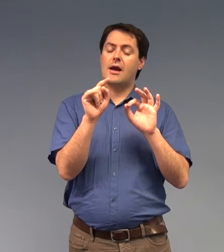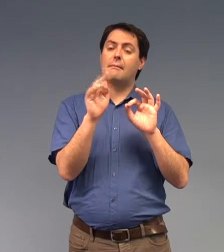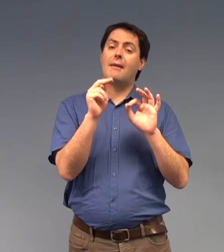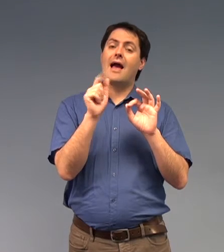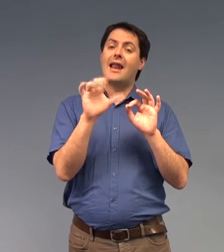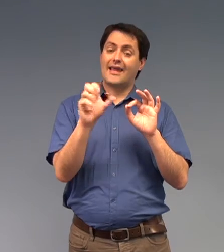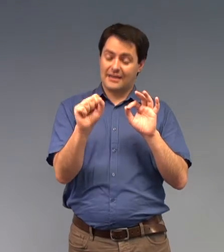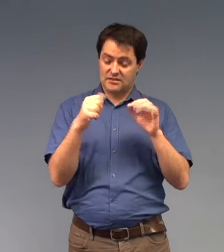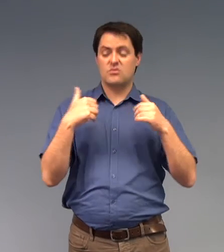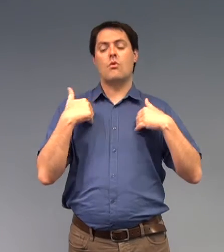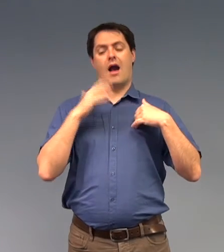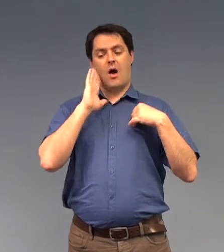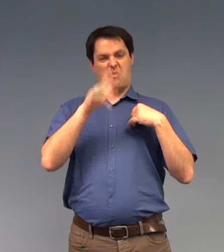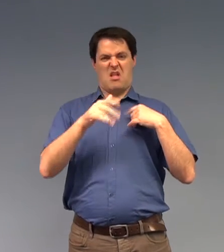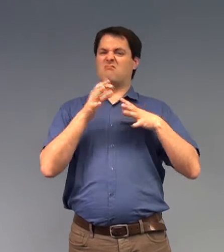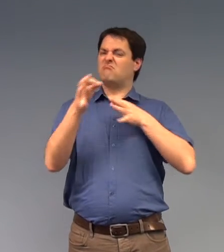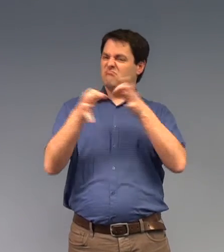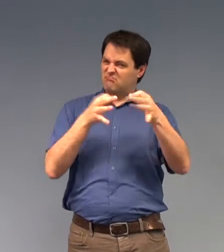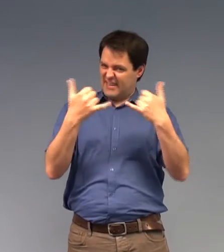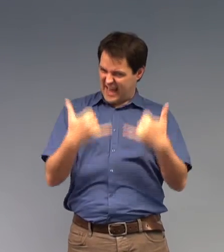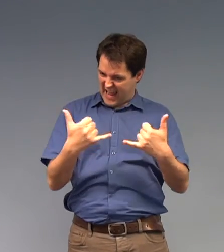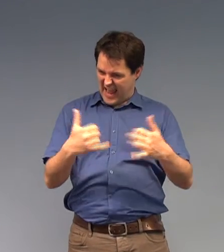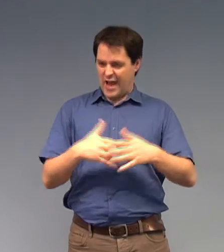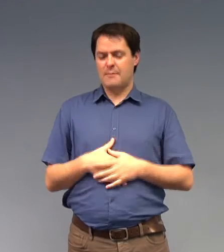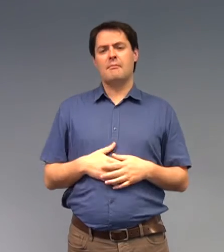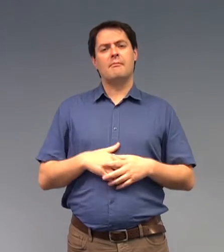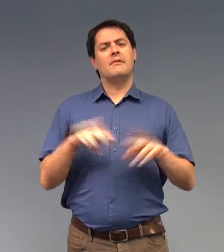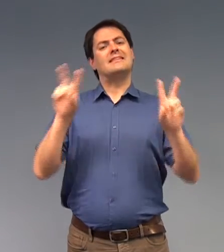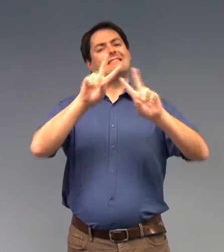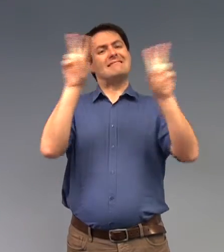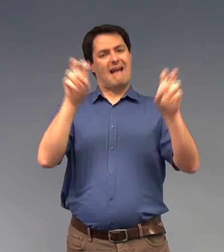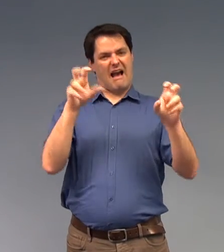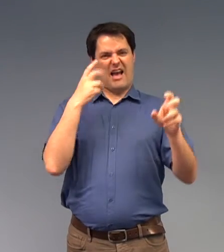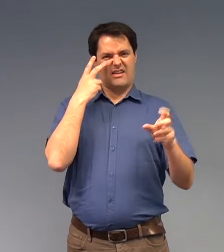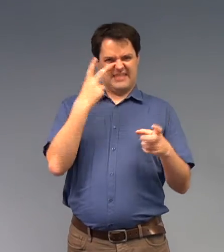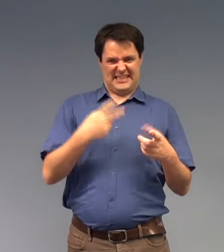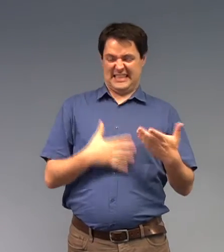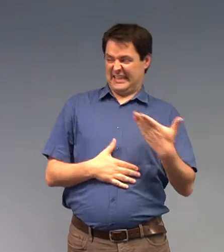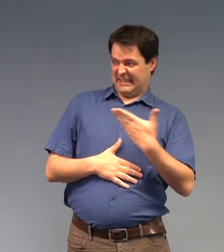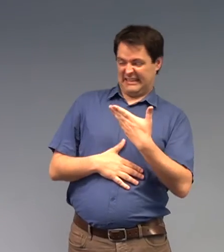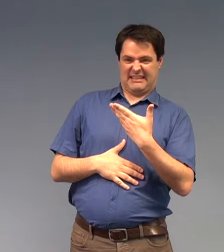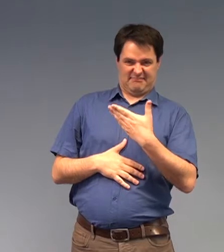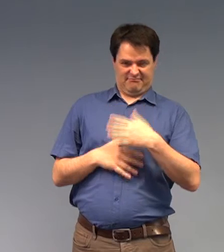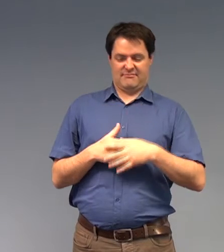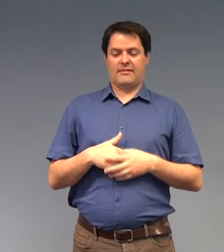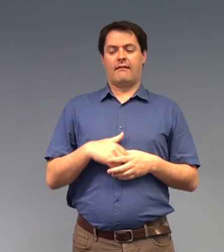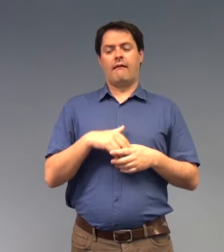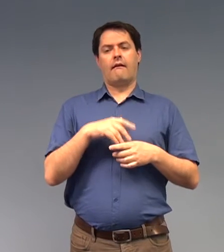talking about interpreting and pragmatics. So, that's what I'm going to talk about today.